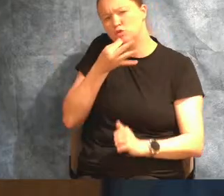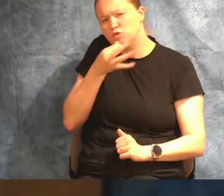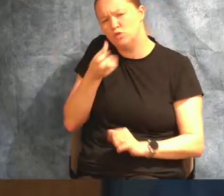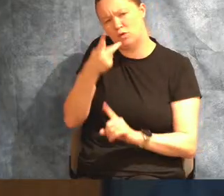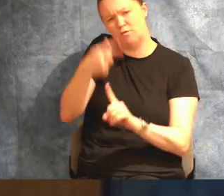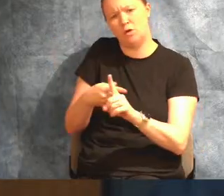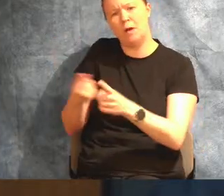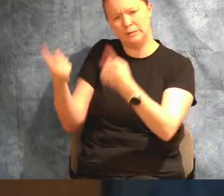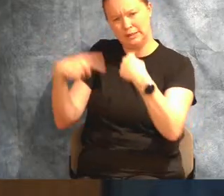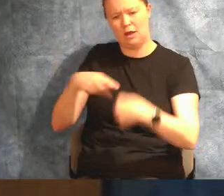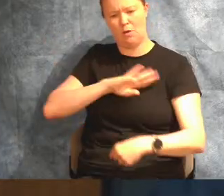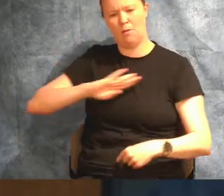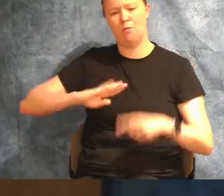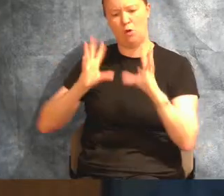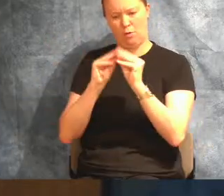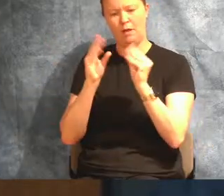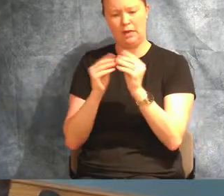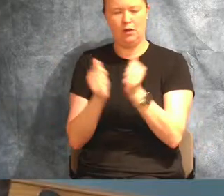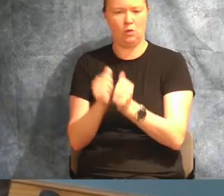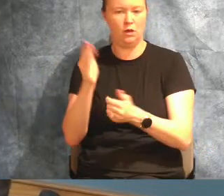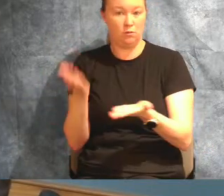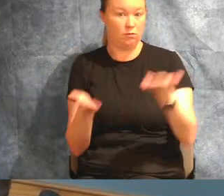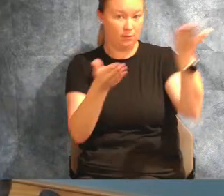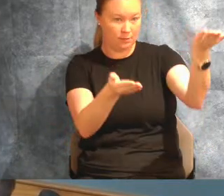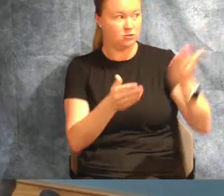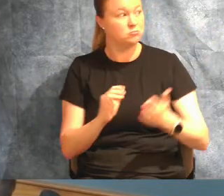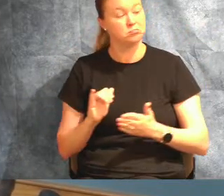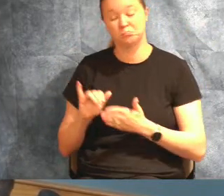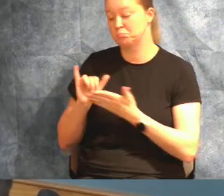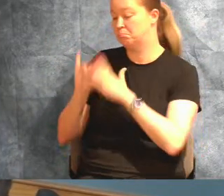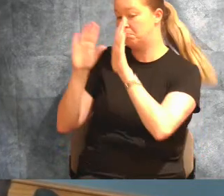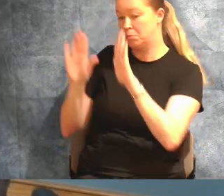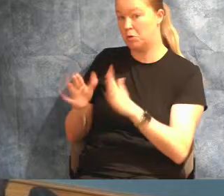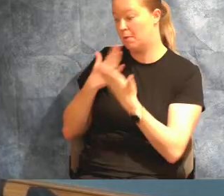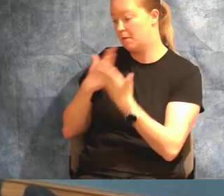forward with some recommendations. That'll be great. Okay. Thank you. Any further business to